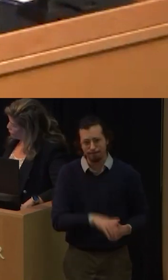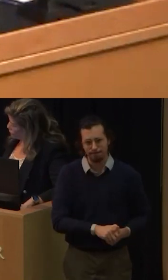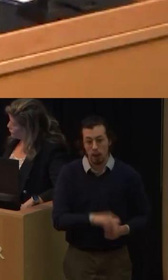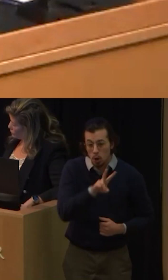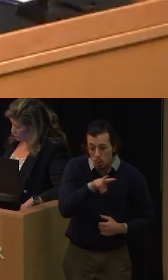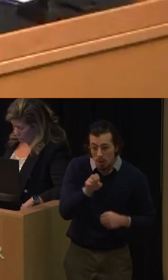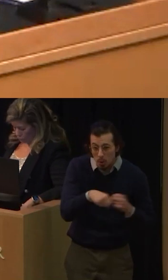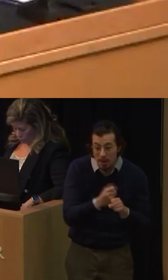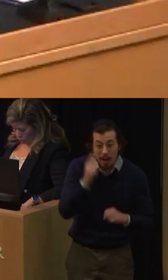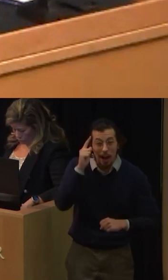22 years later,